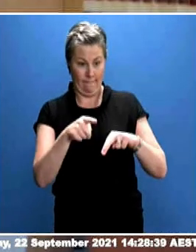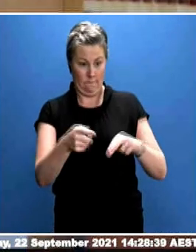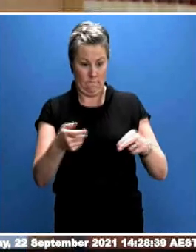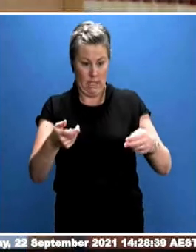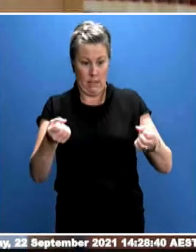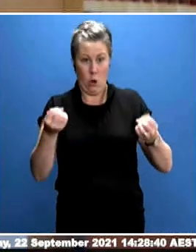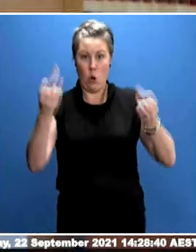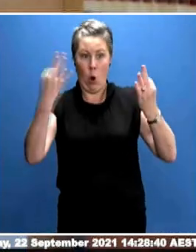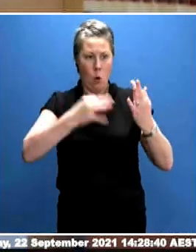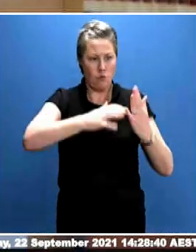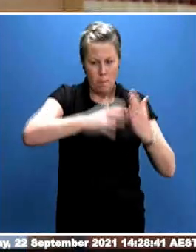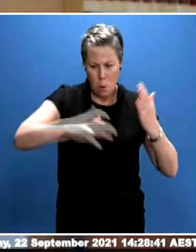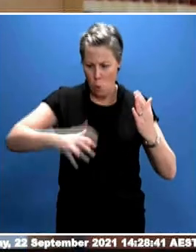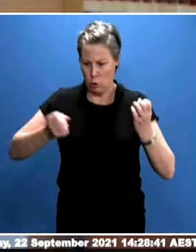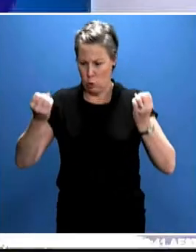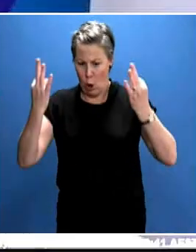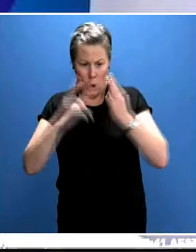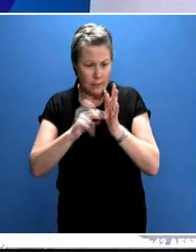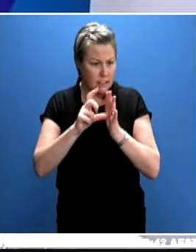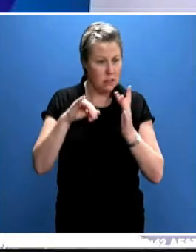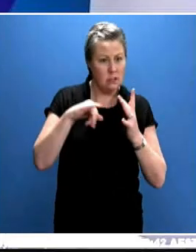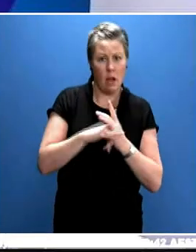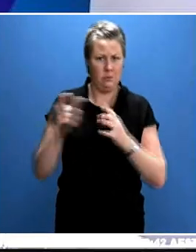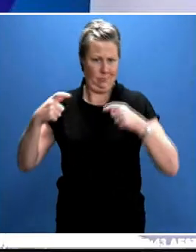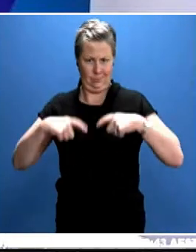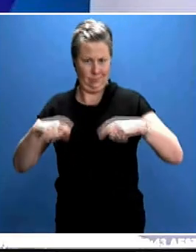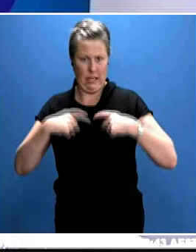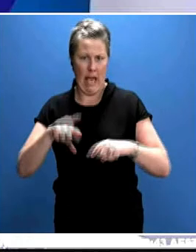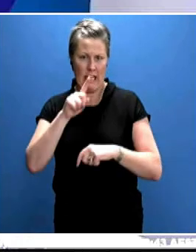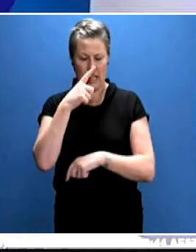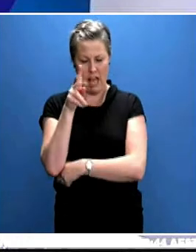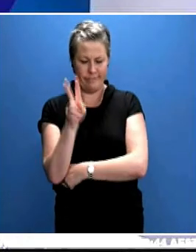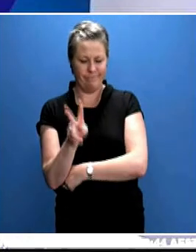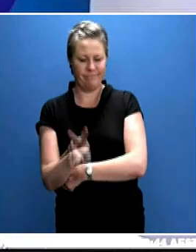Presumably the case officer wouldn't have the expertise to determine whether